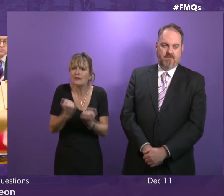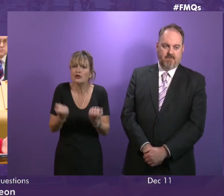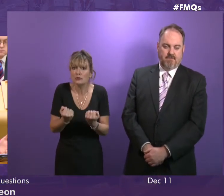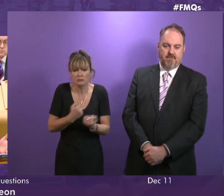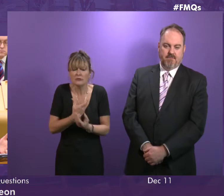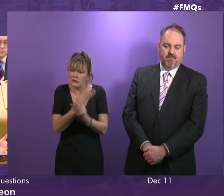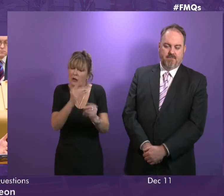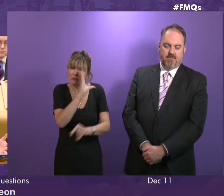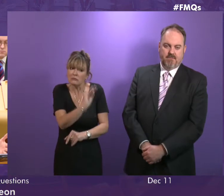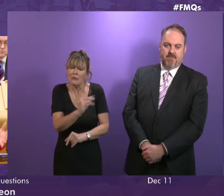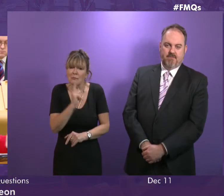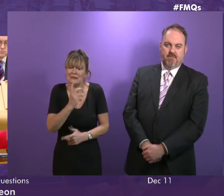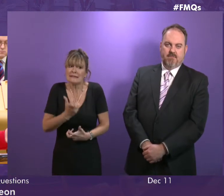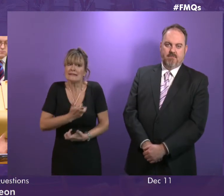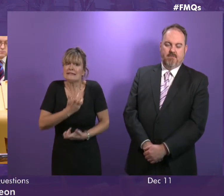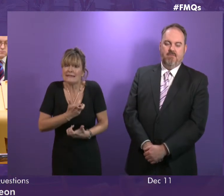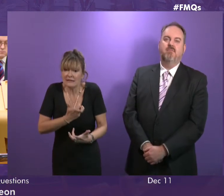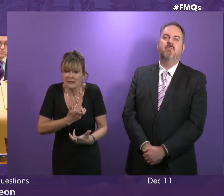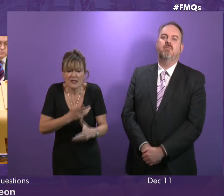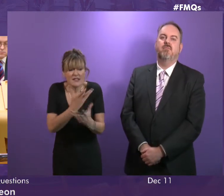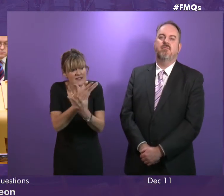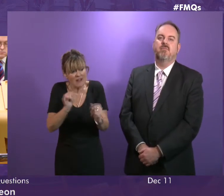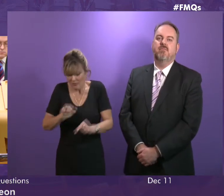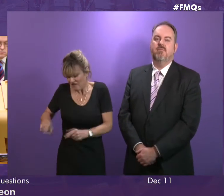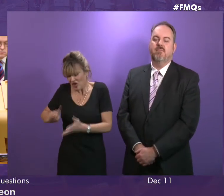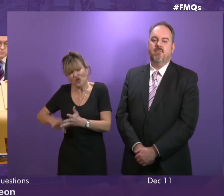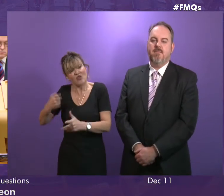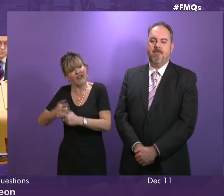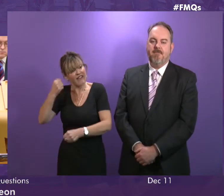has been frustrated by the perverse decisions that UK Governments have taken, particularly